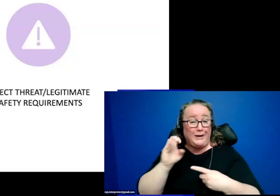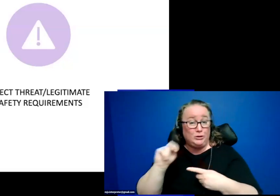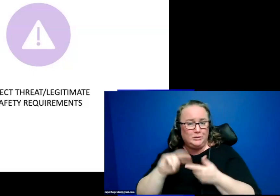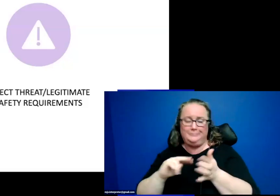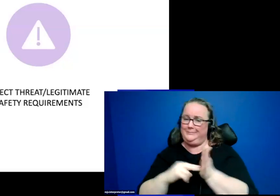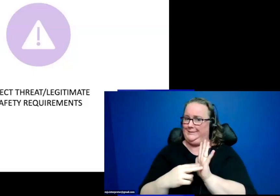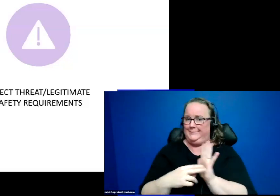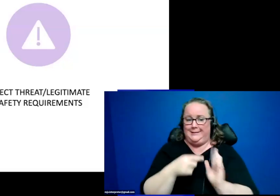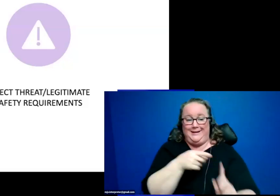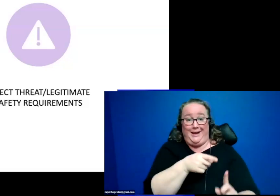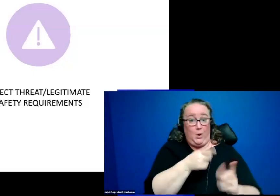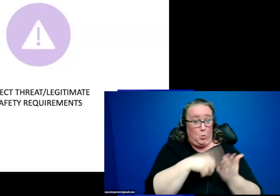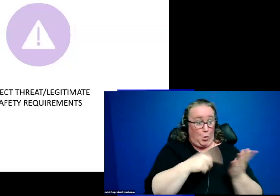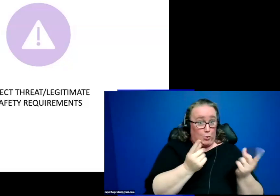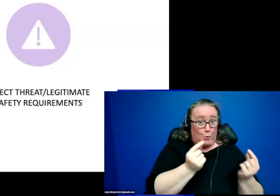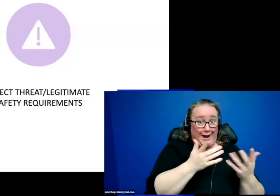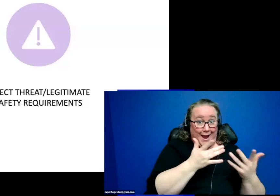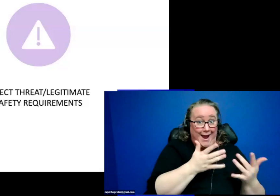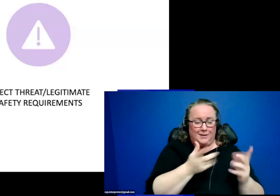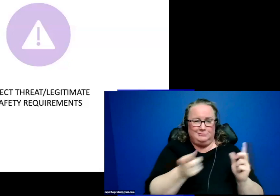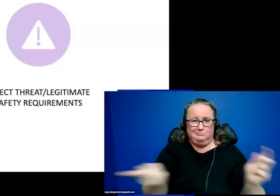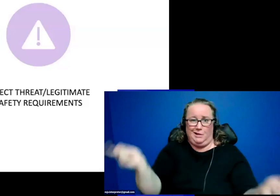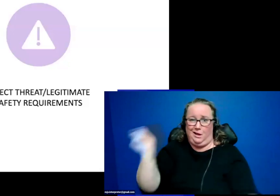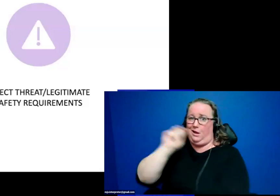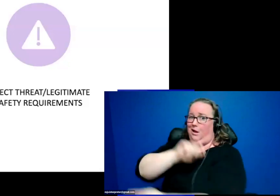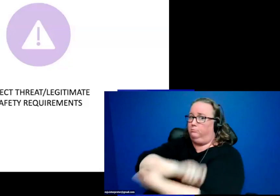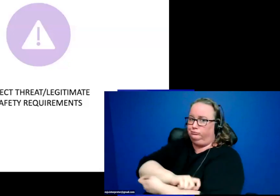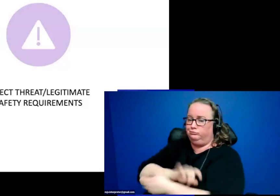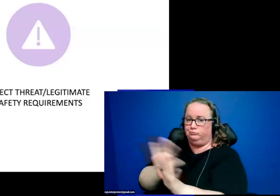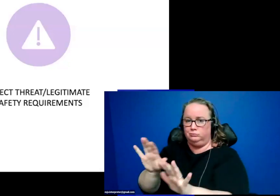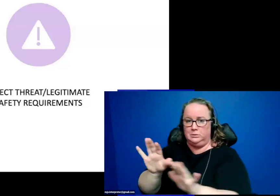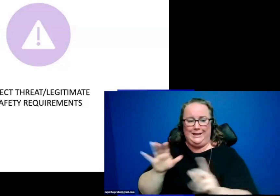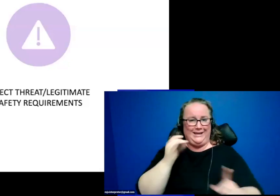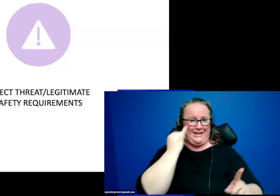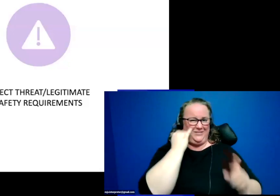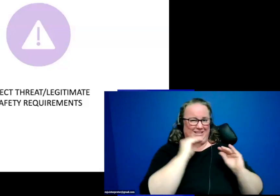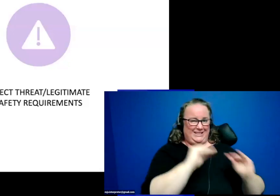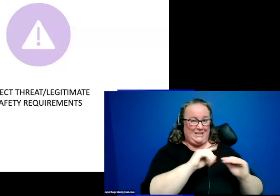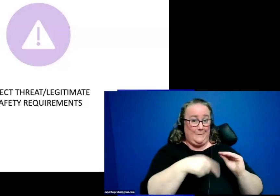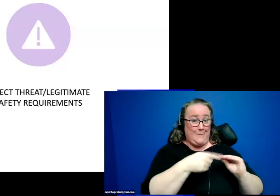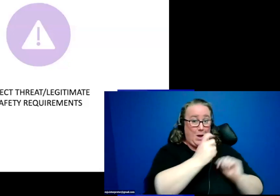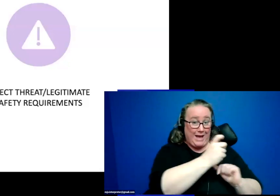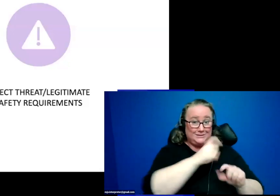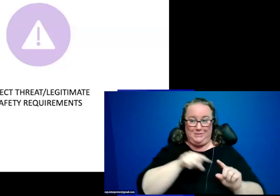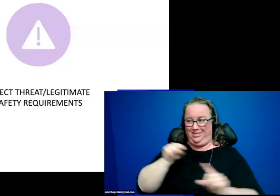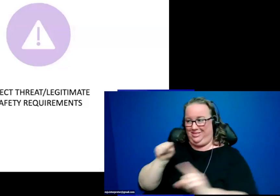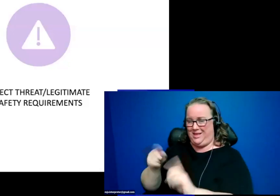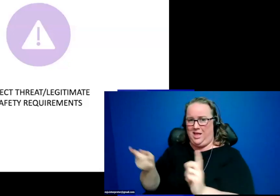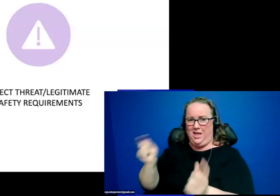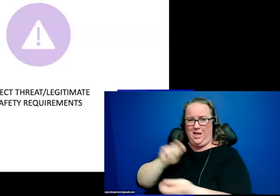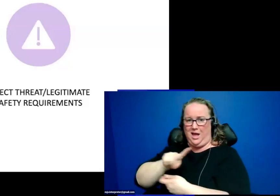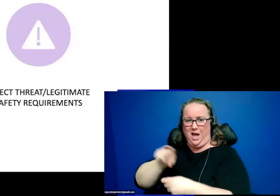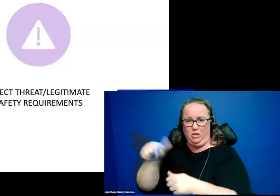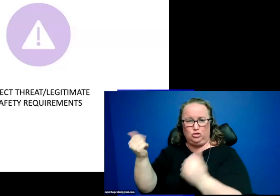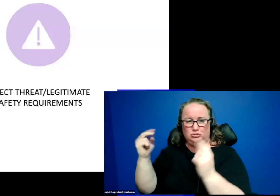You know, you're asking to learn how to do X, but this class is on another totally different topic. Again, the excuse would be,